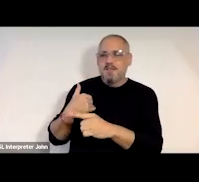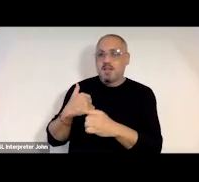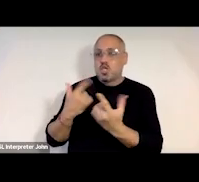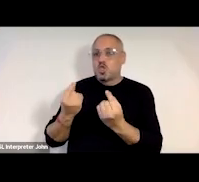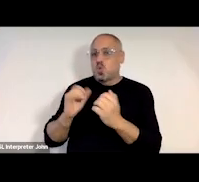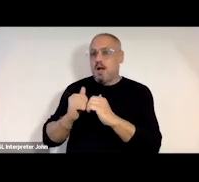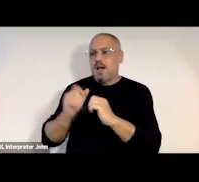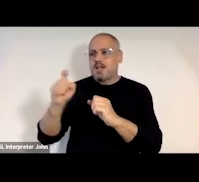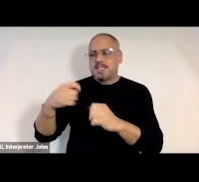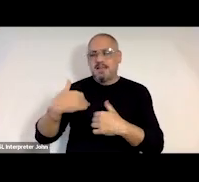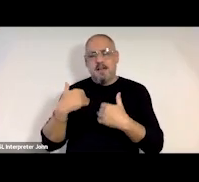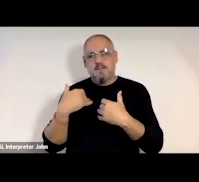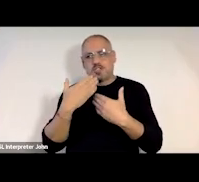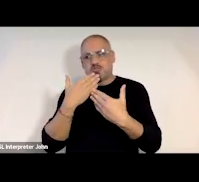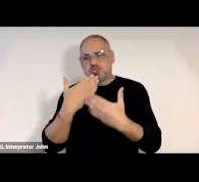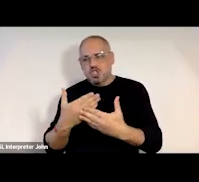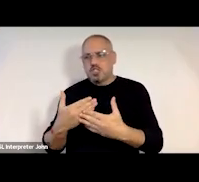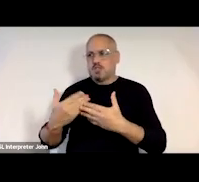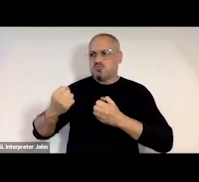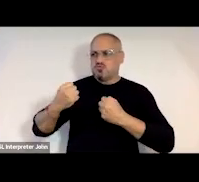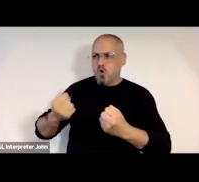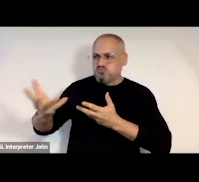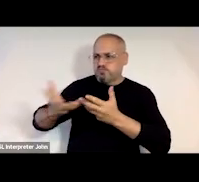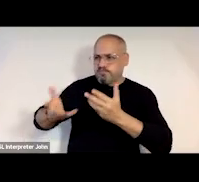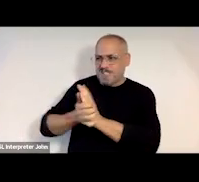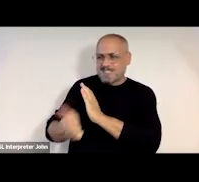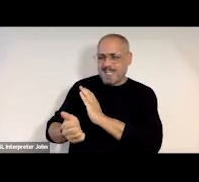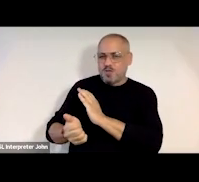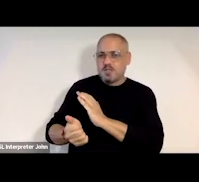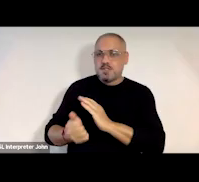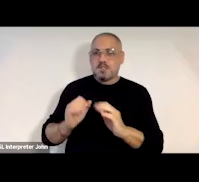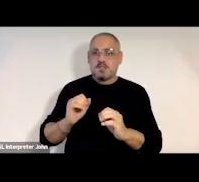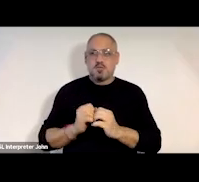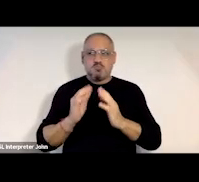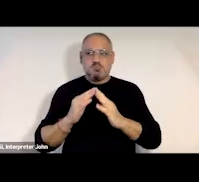really strong engagement skills, so creating and maintaining a safe space